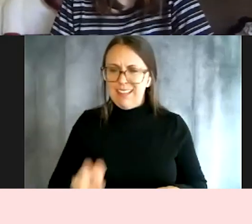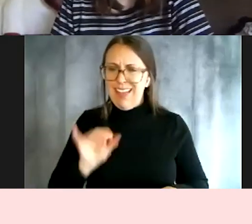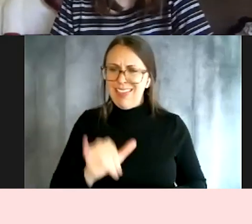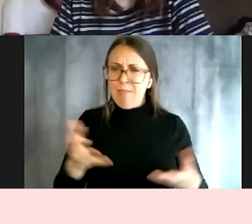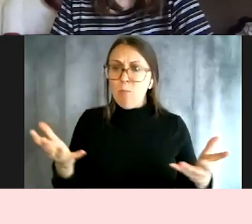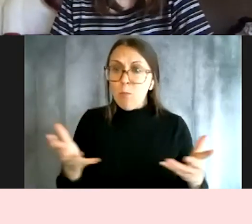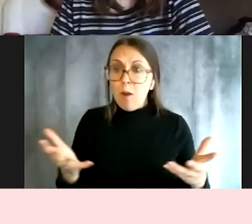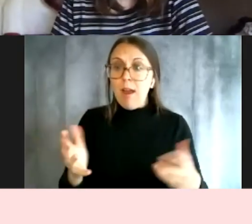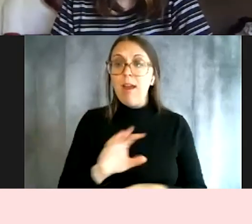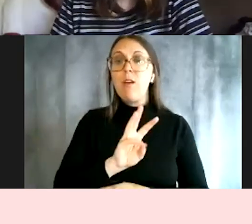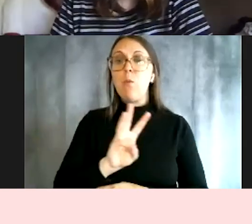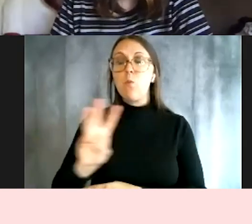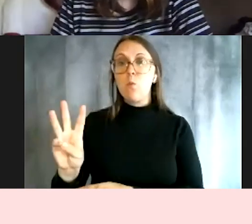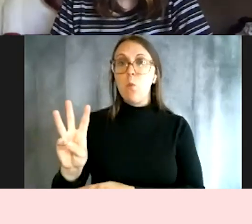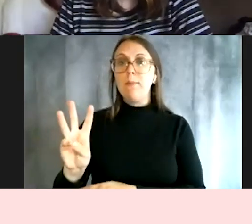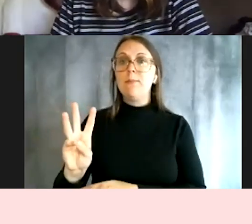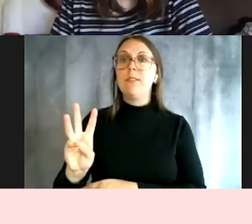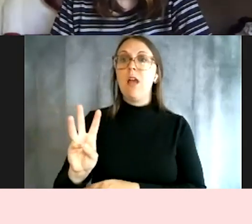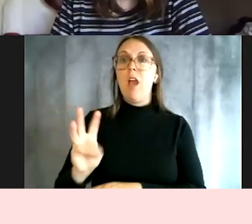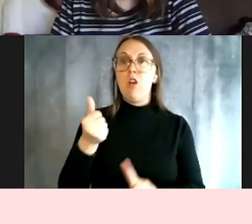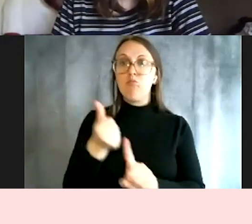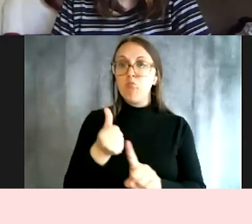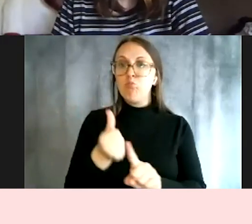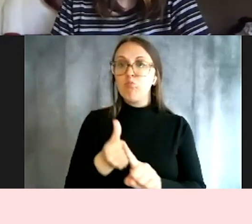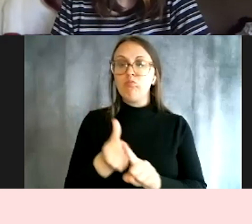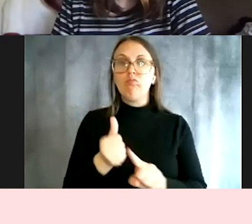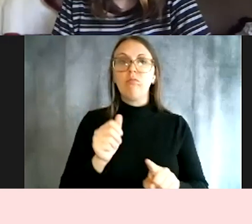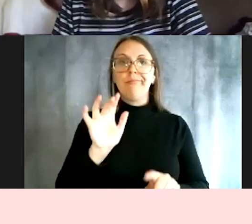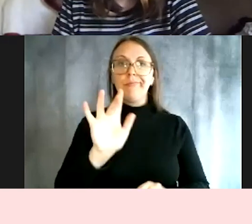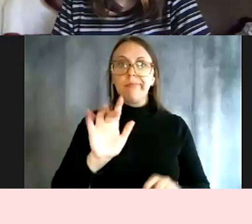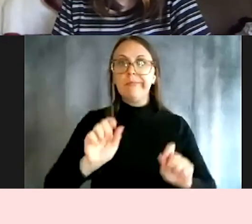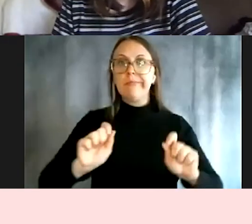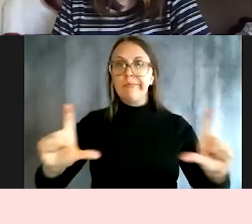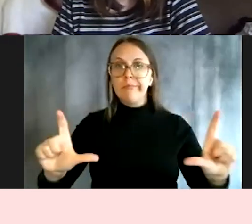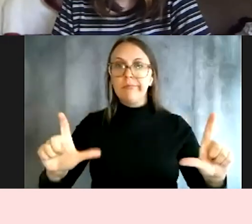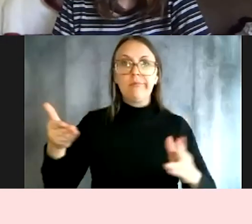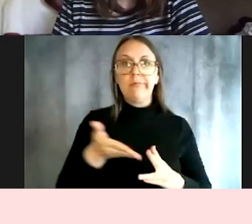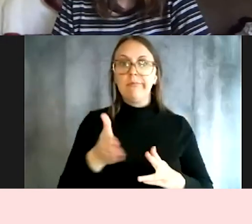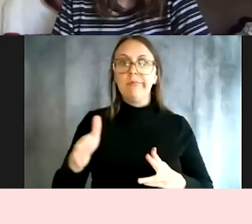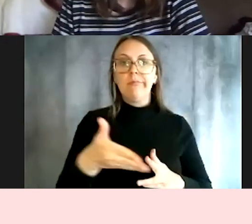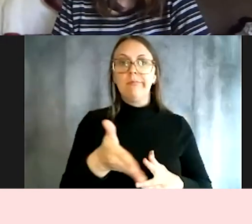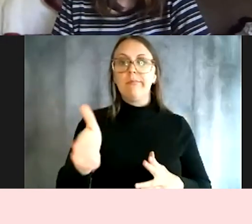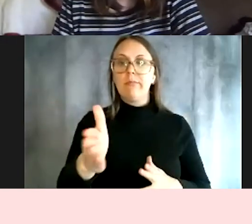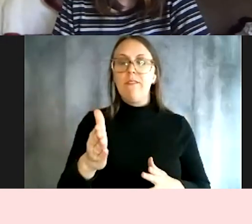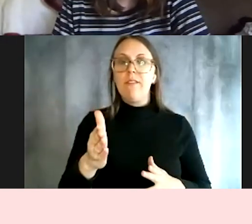for usability and access there are a lot of ways to do this, my favorite one is to take